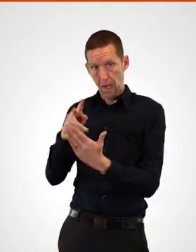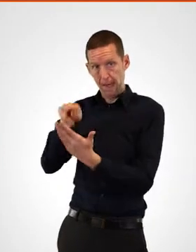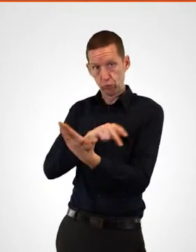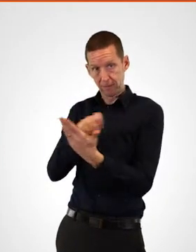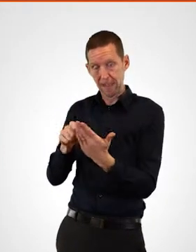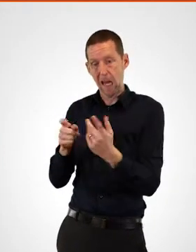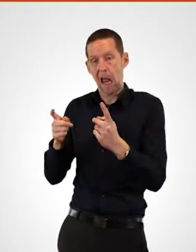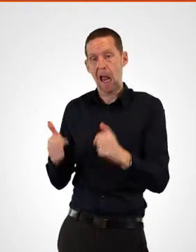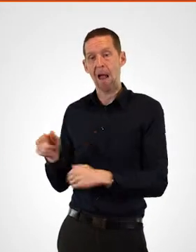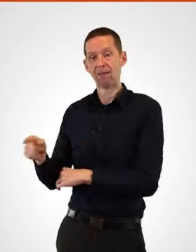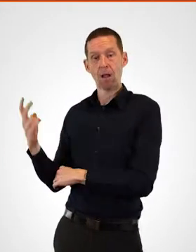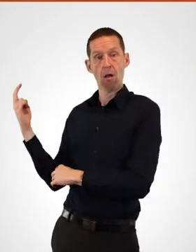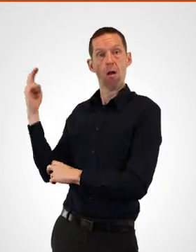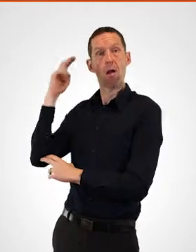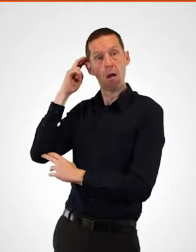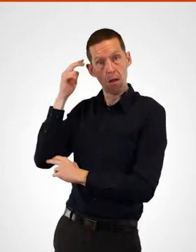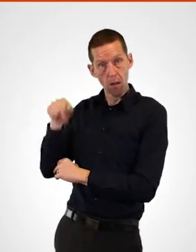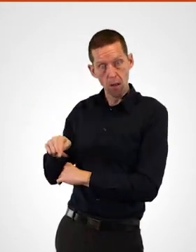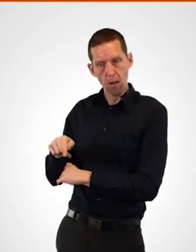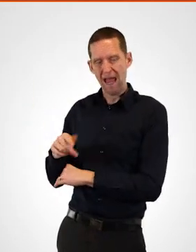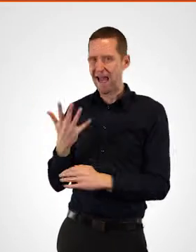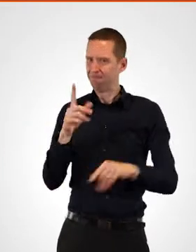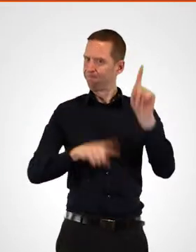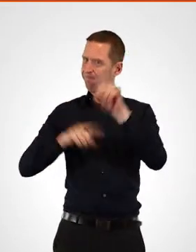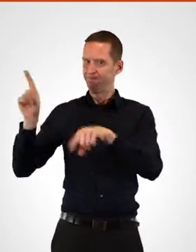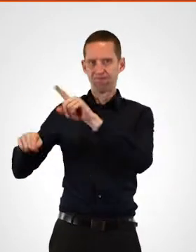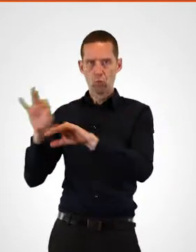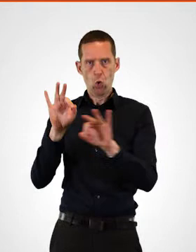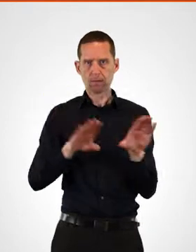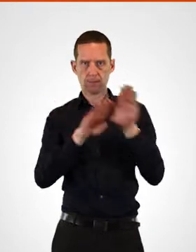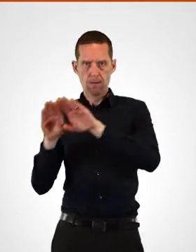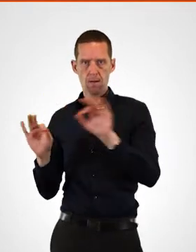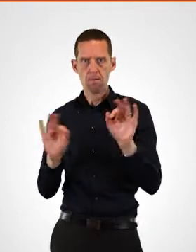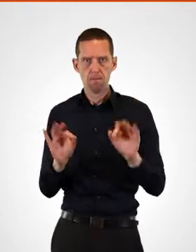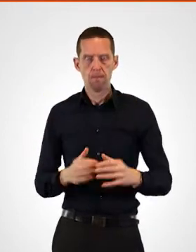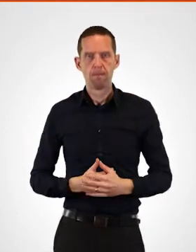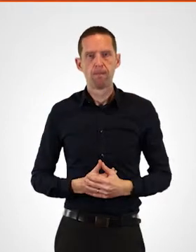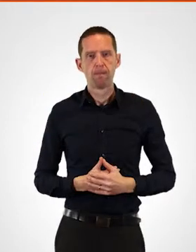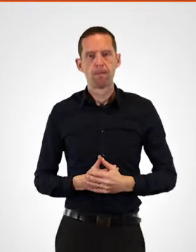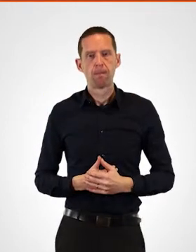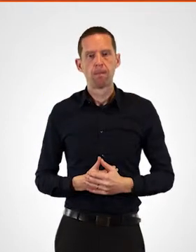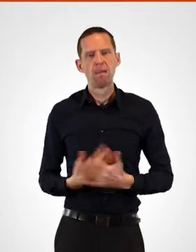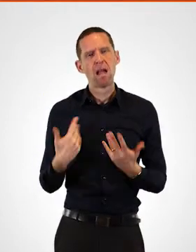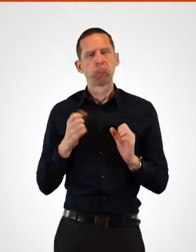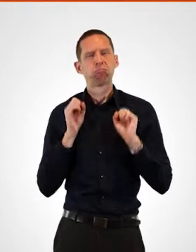following cochlear implantation have been very variable. I want, however, to give you a flavour